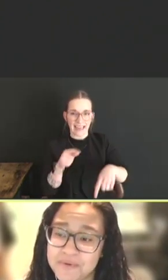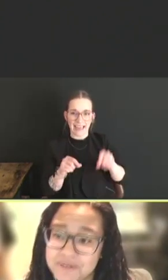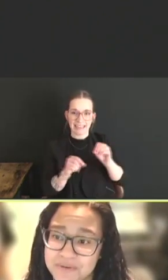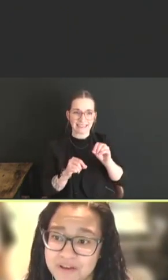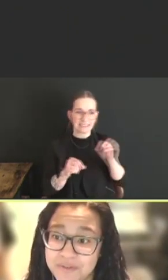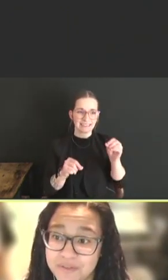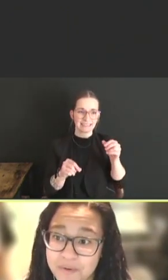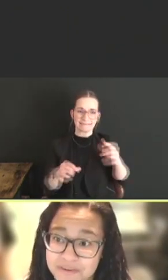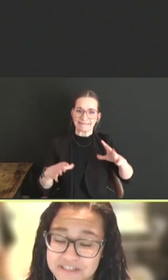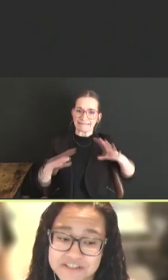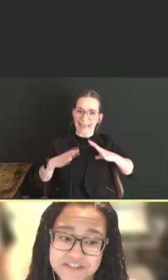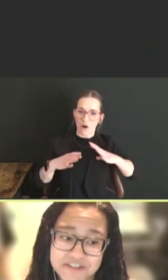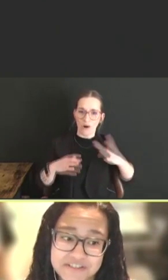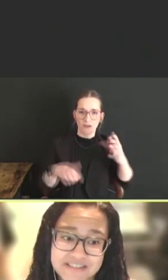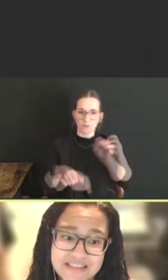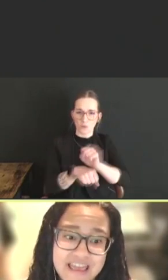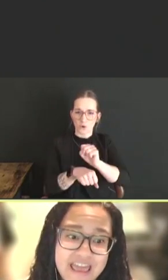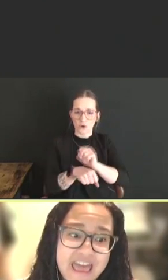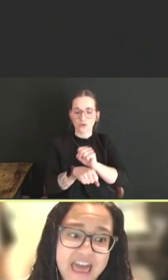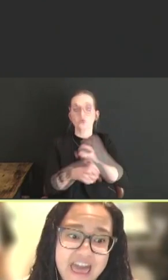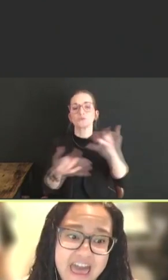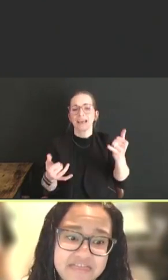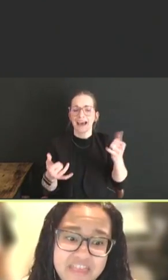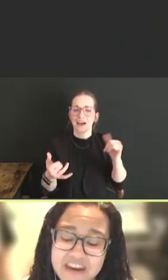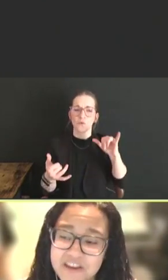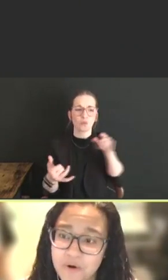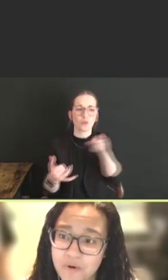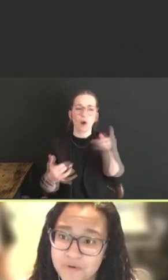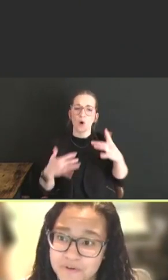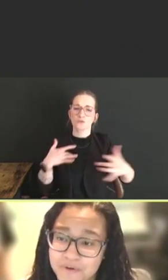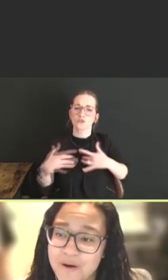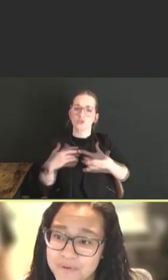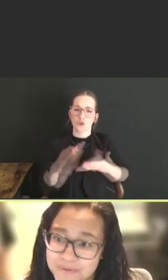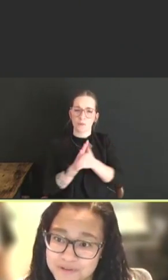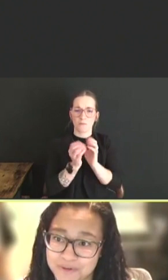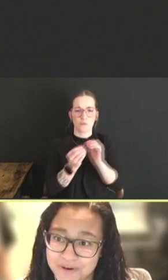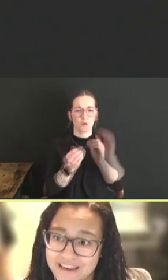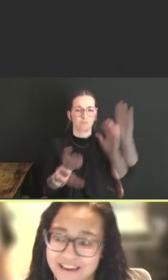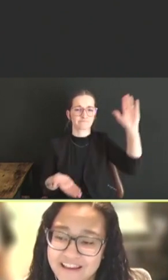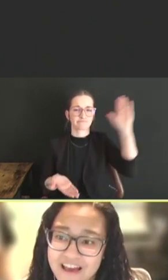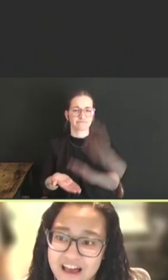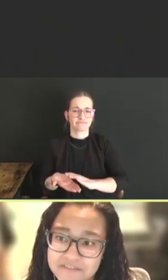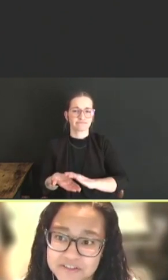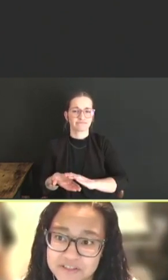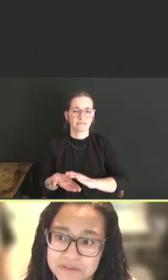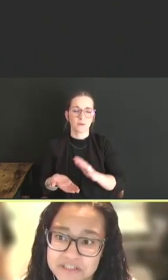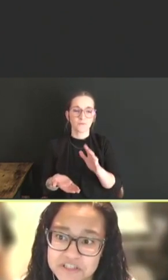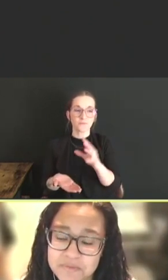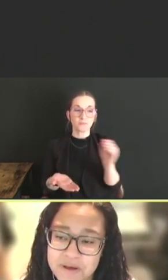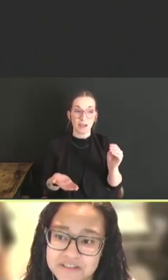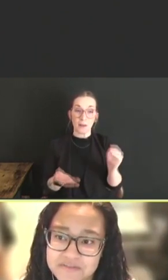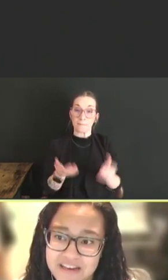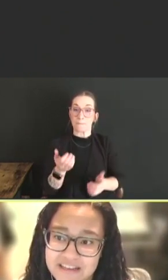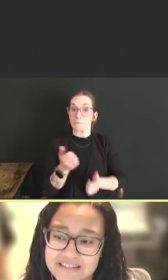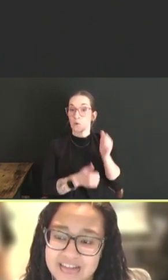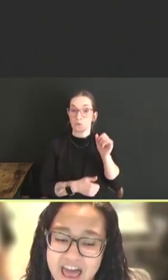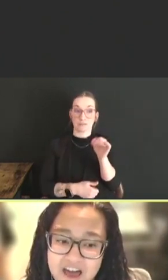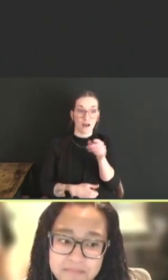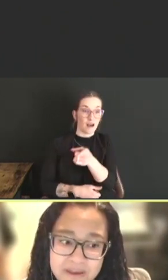those are among the lowest concerns, and that an overwhelming majority of LGBTQ Pennsylvanians have